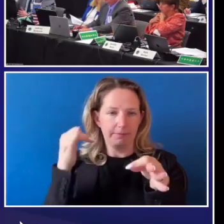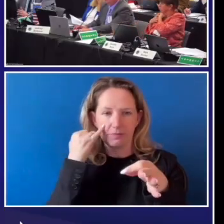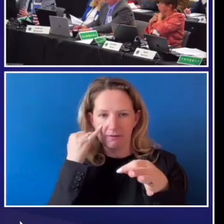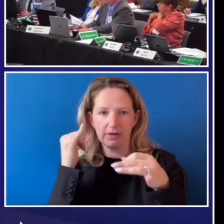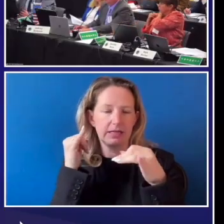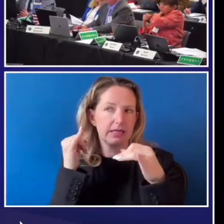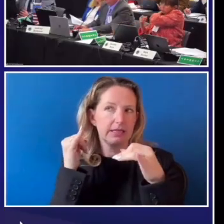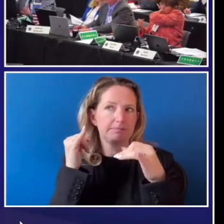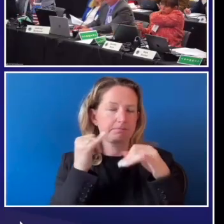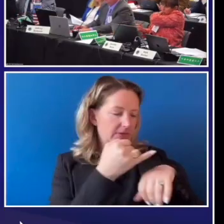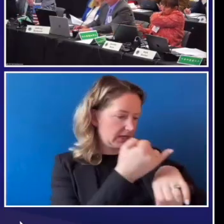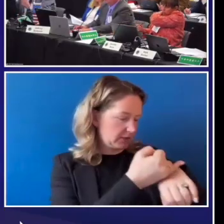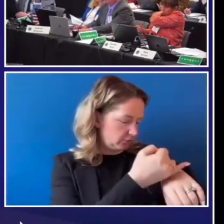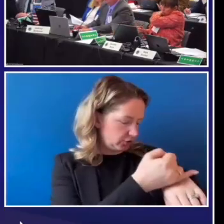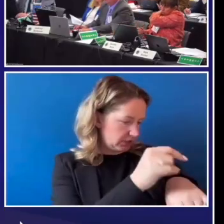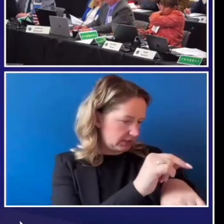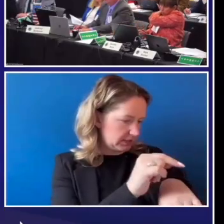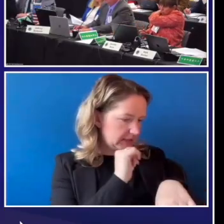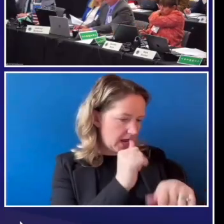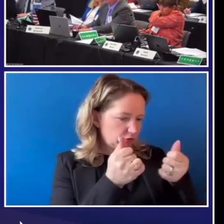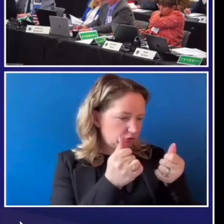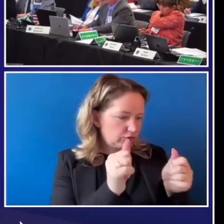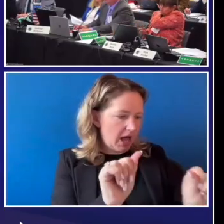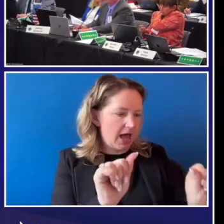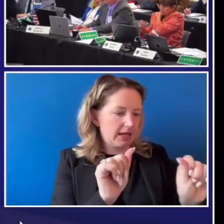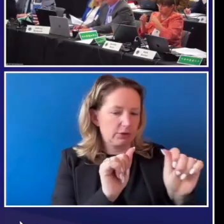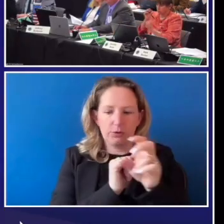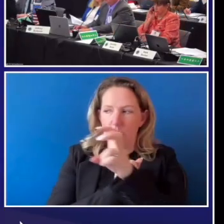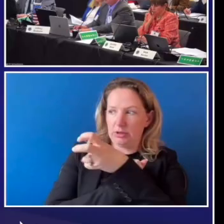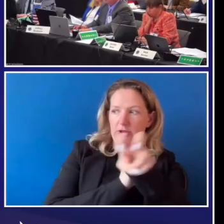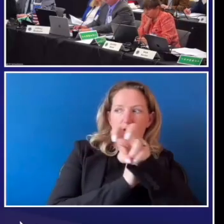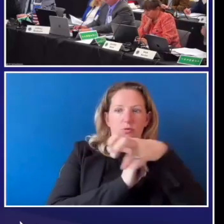and again, to the points of others at the table, it may be worth taking that Roman head out.